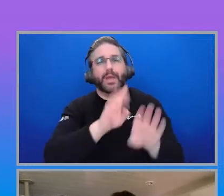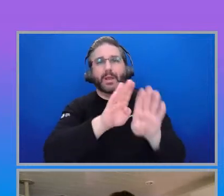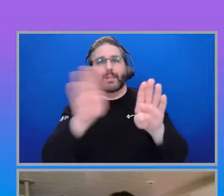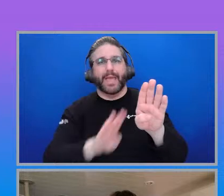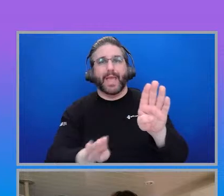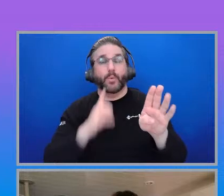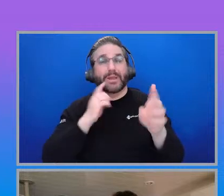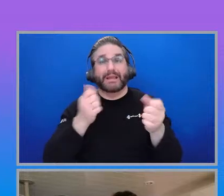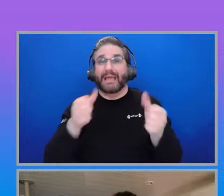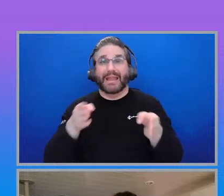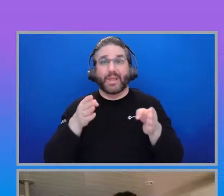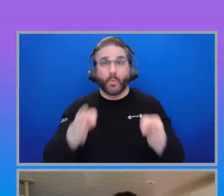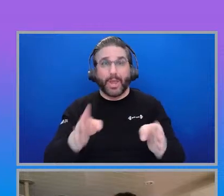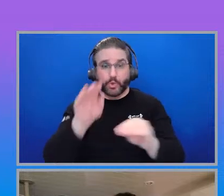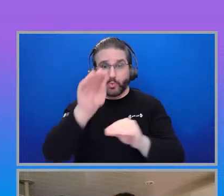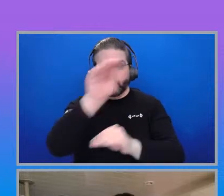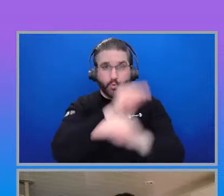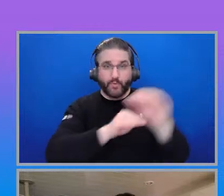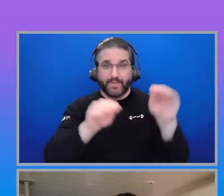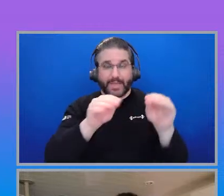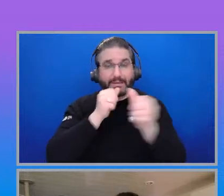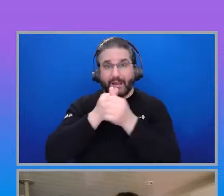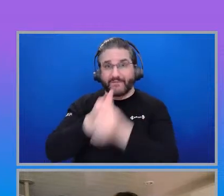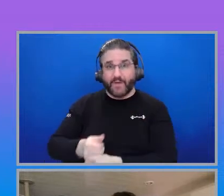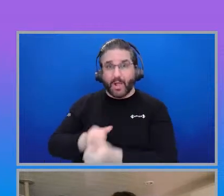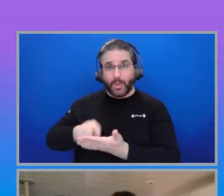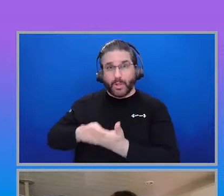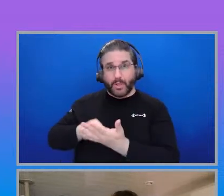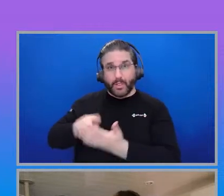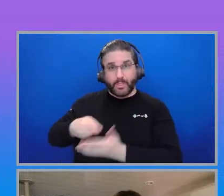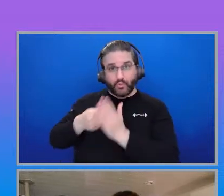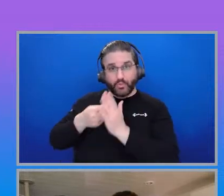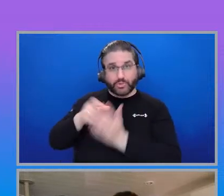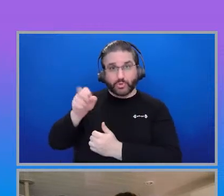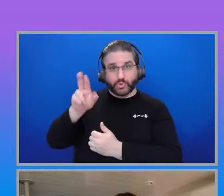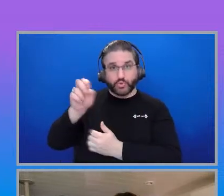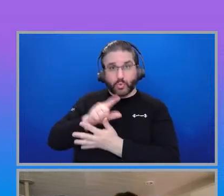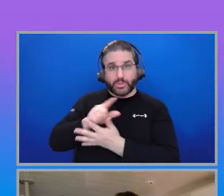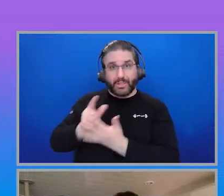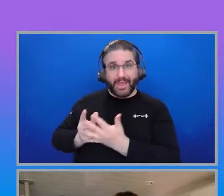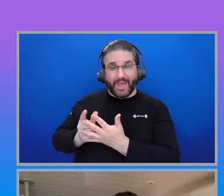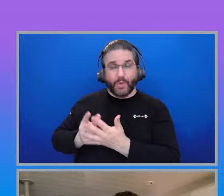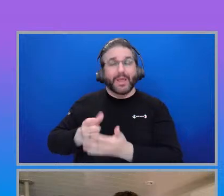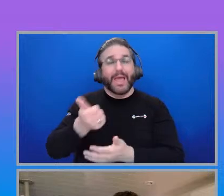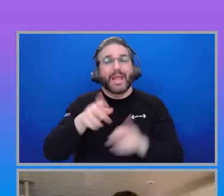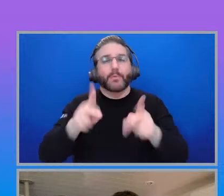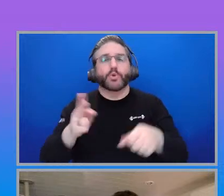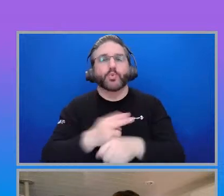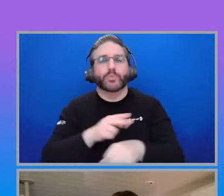in any way that moves elements away from the order they display in the source, any keyboard user